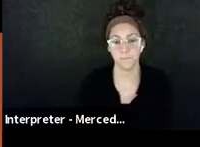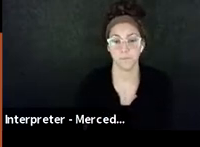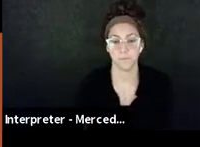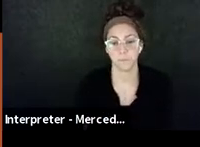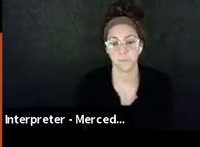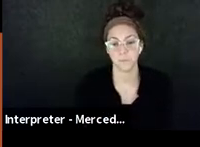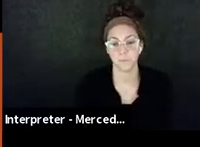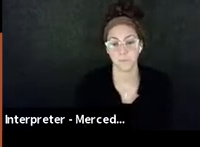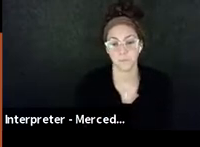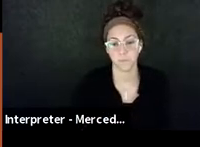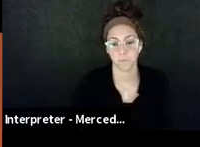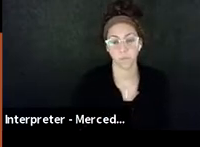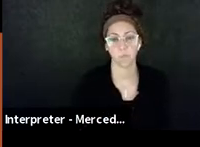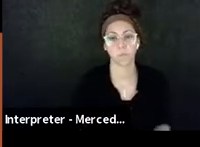maria.rodriguez: Yes. Oh. maria.rodriguez: Yeah, so I will